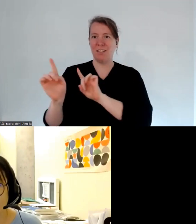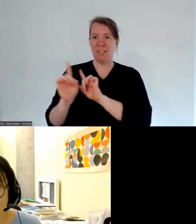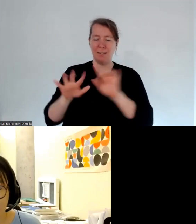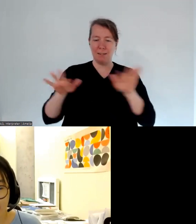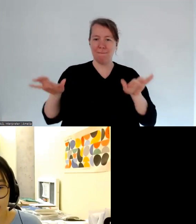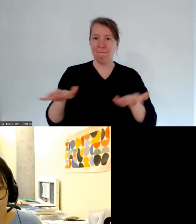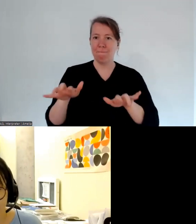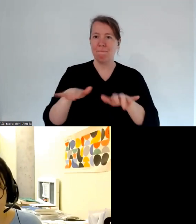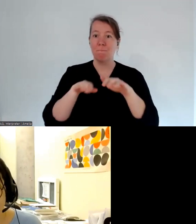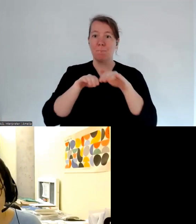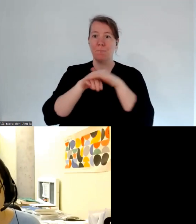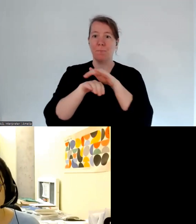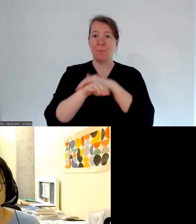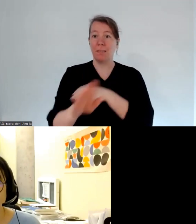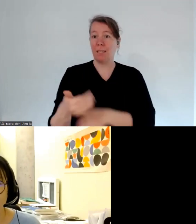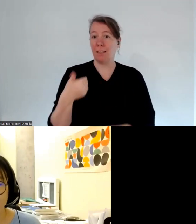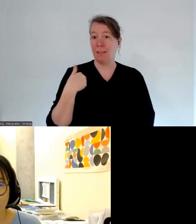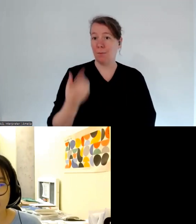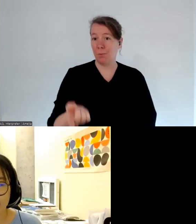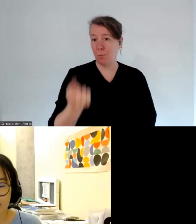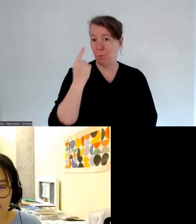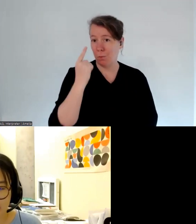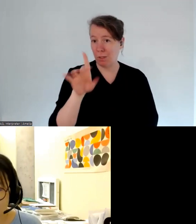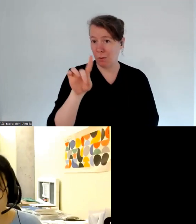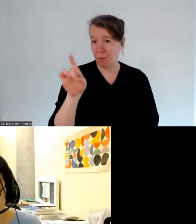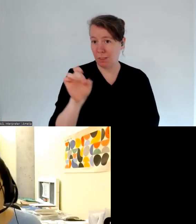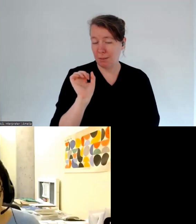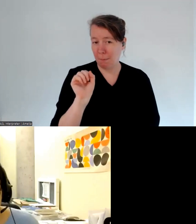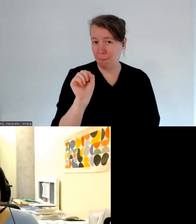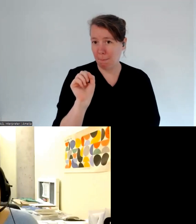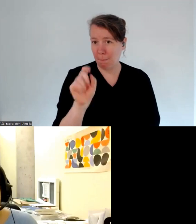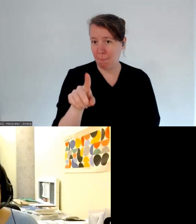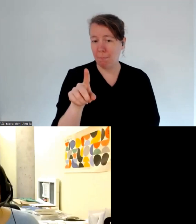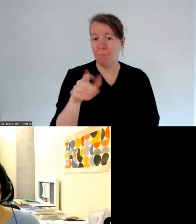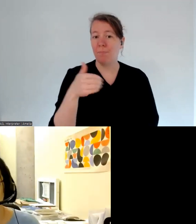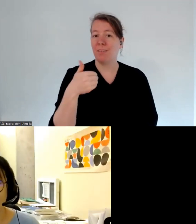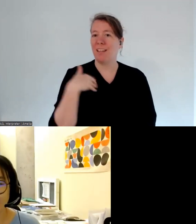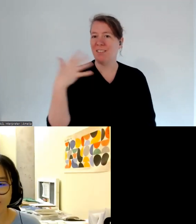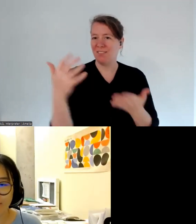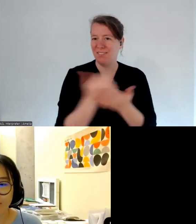We do have one question, and... um, we have time to answer that.